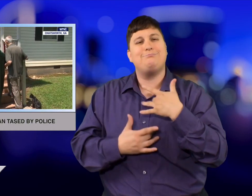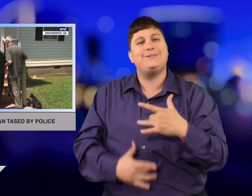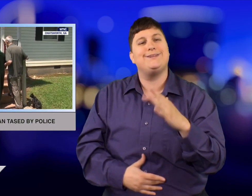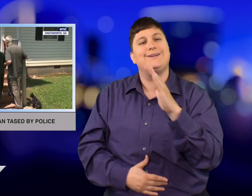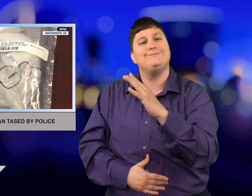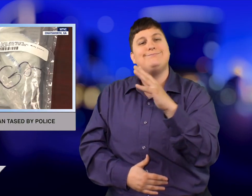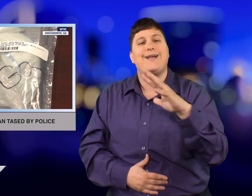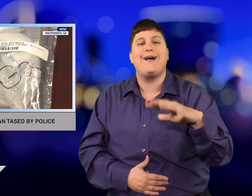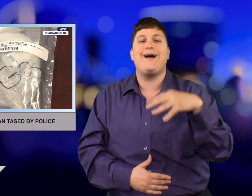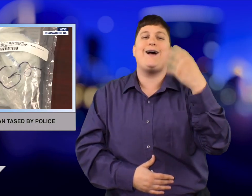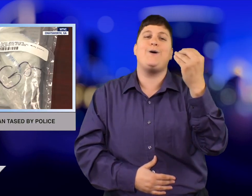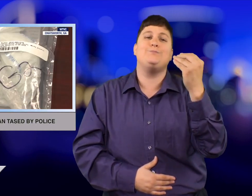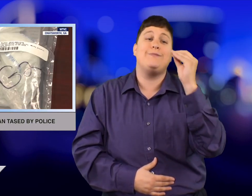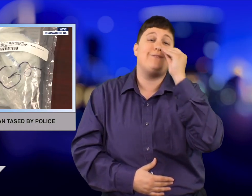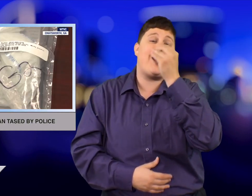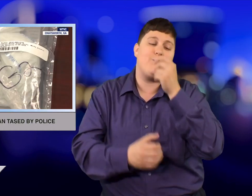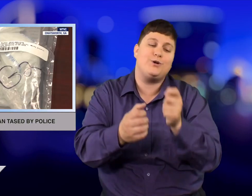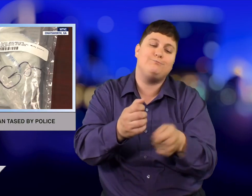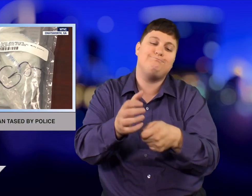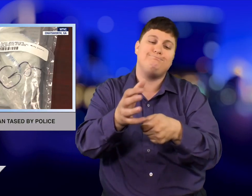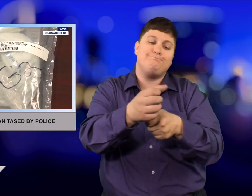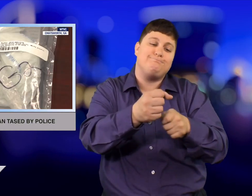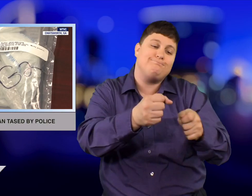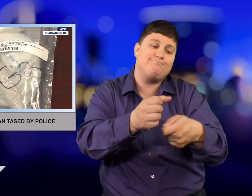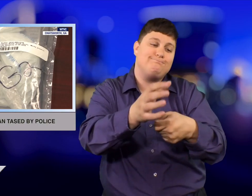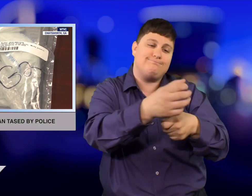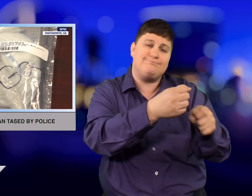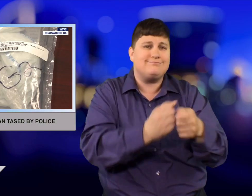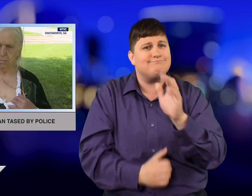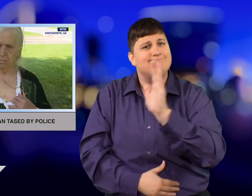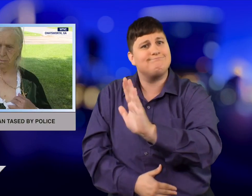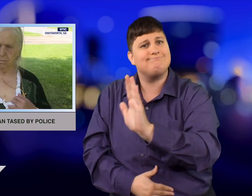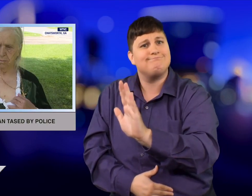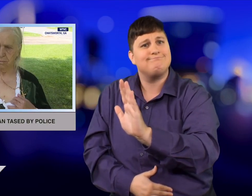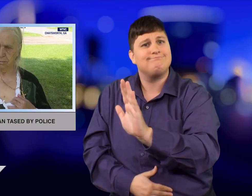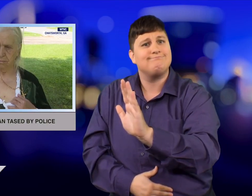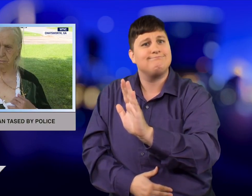it is common for her to go out and collect dandelions.